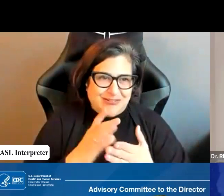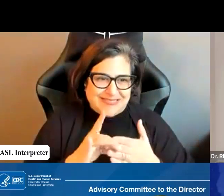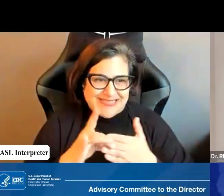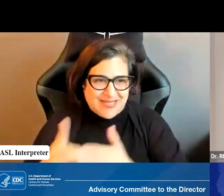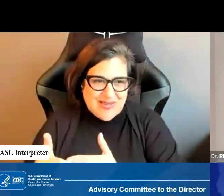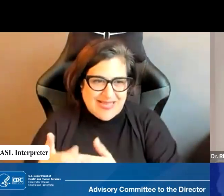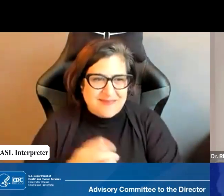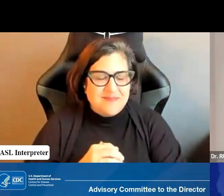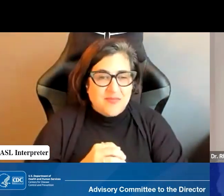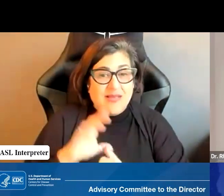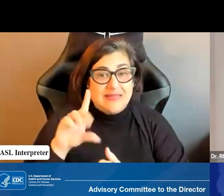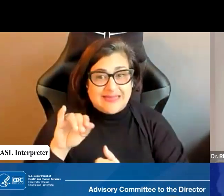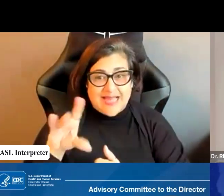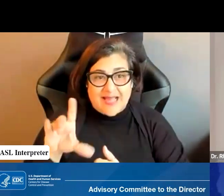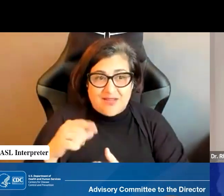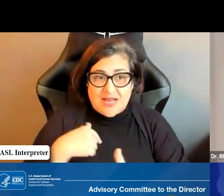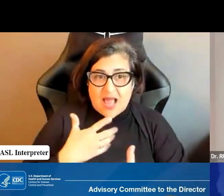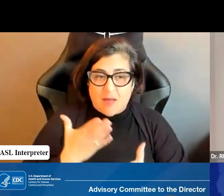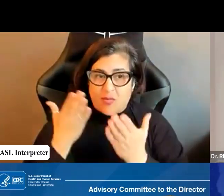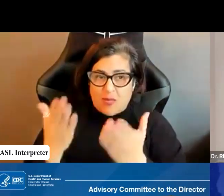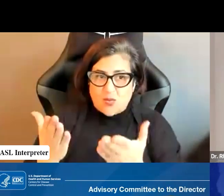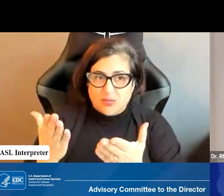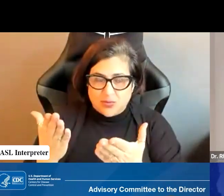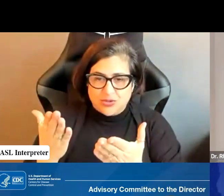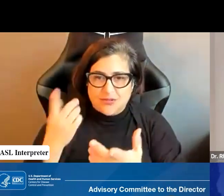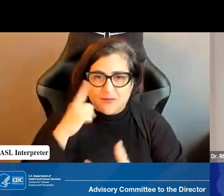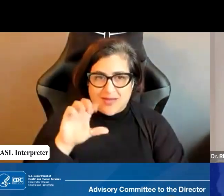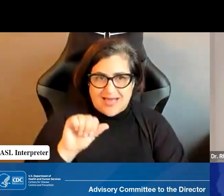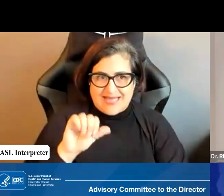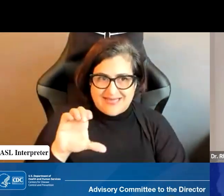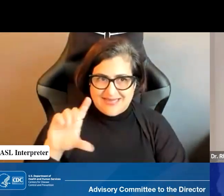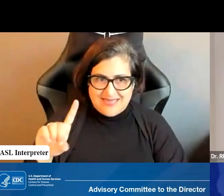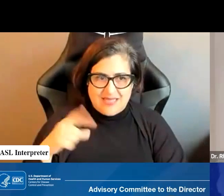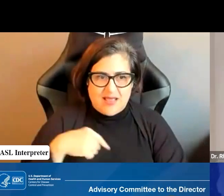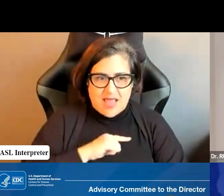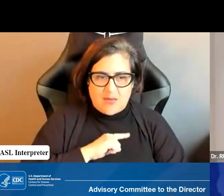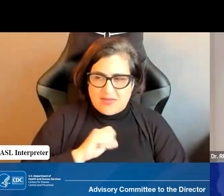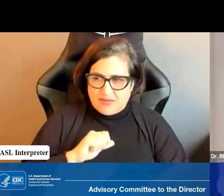But David, I would like to propose a motion to the ACD that we stand up the Communications